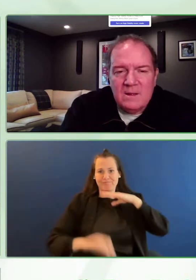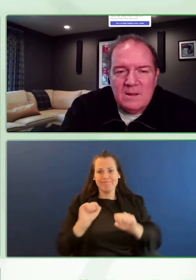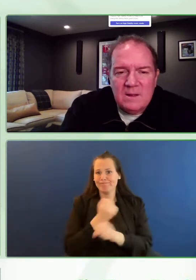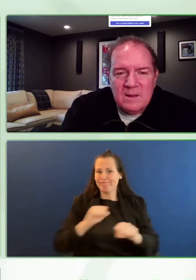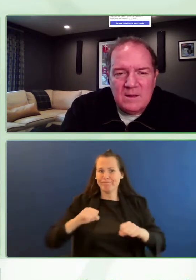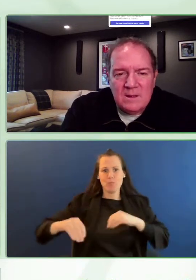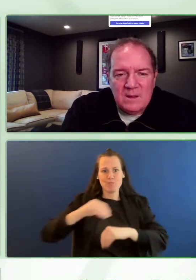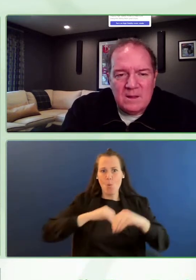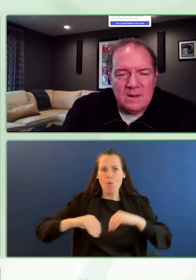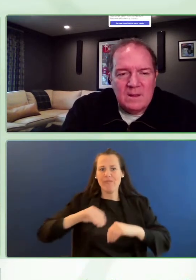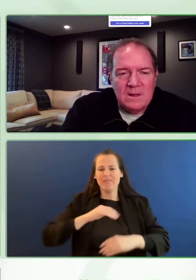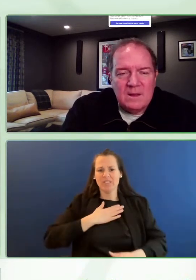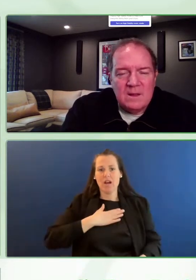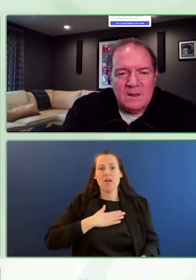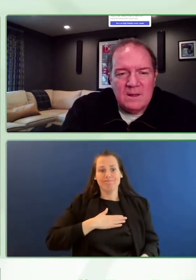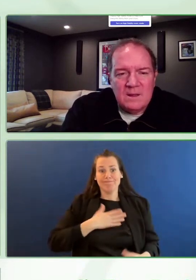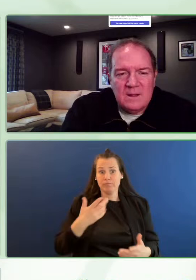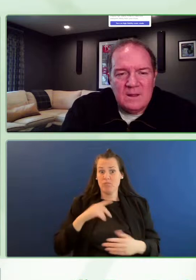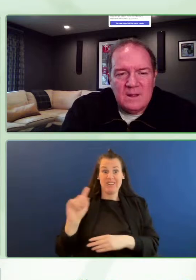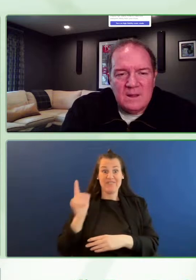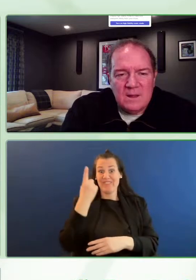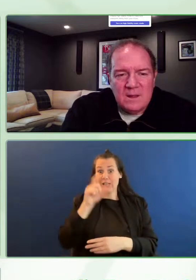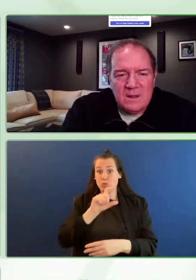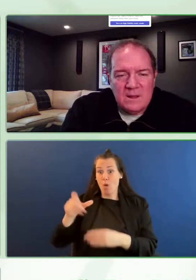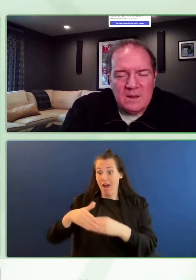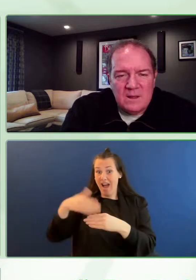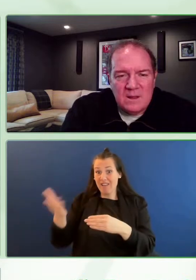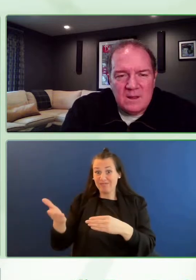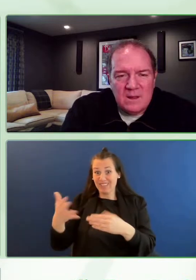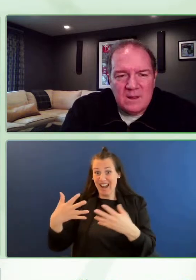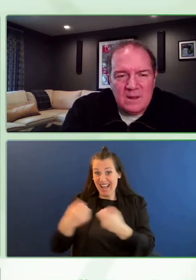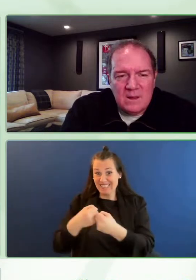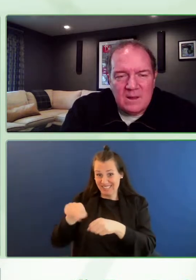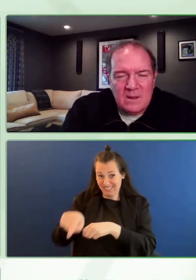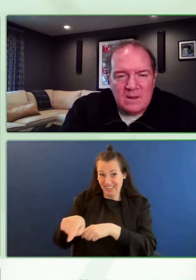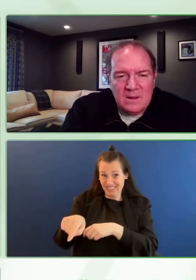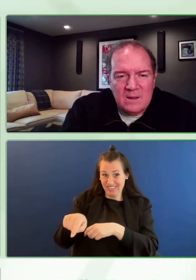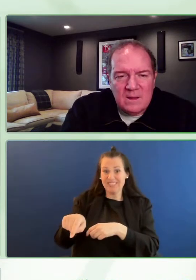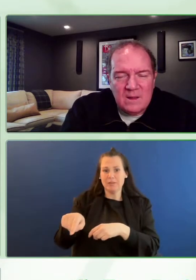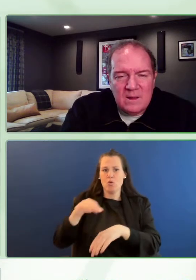like me. I travelled the globe during my corporate career, experienced inaccessibility.